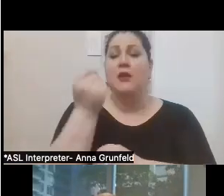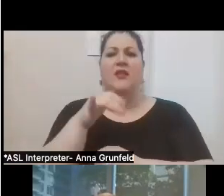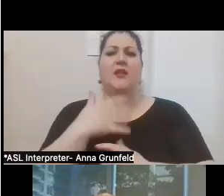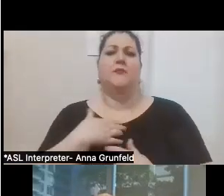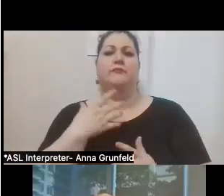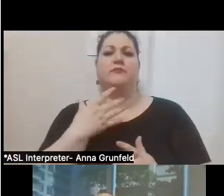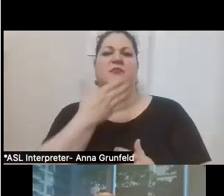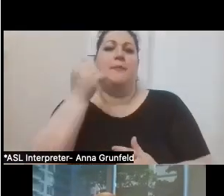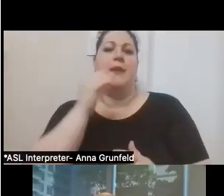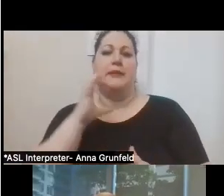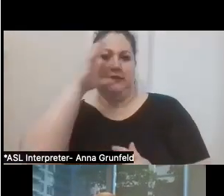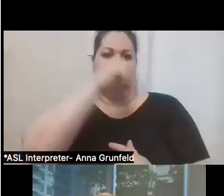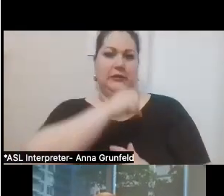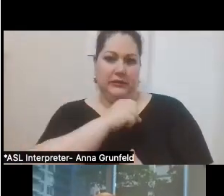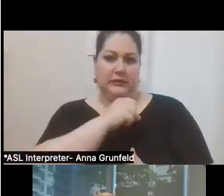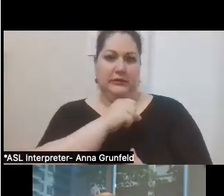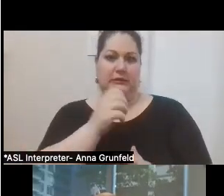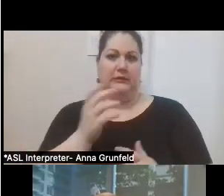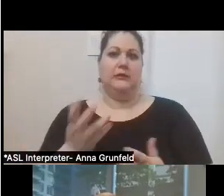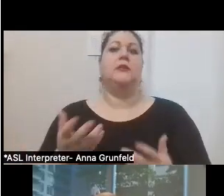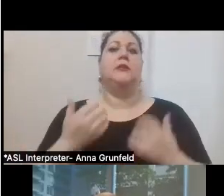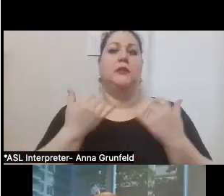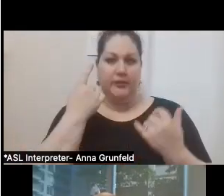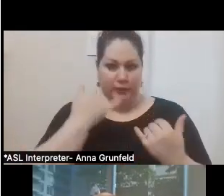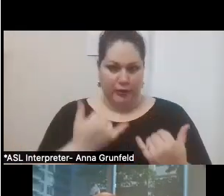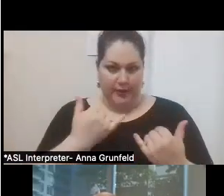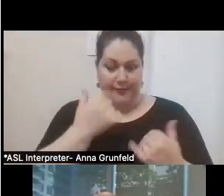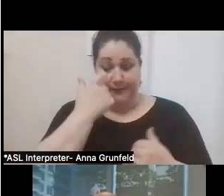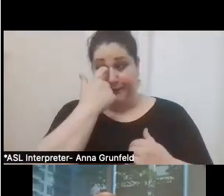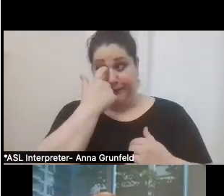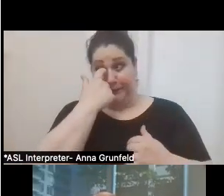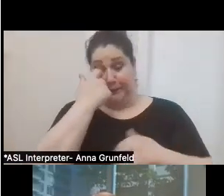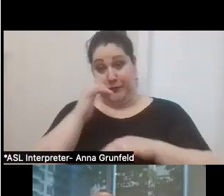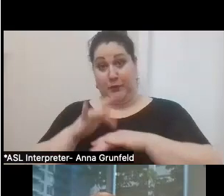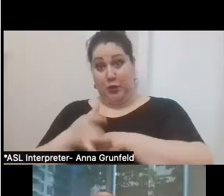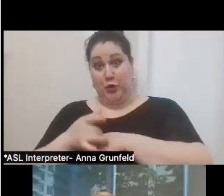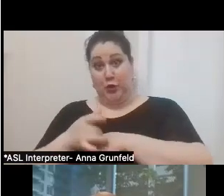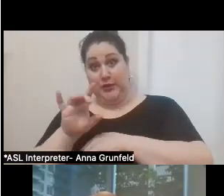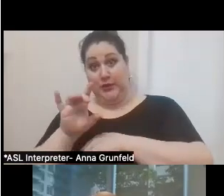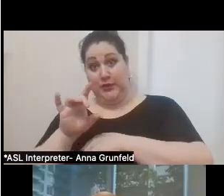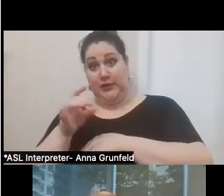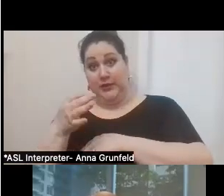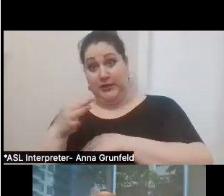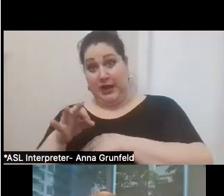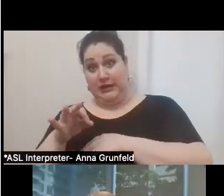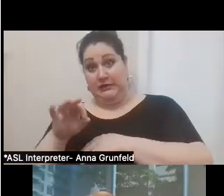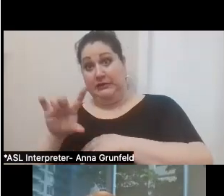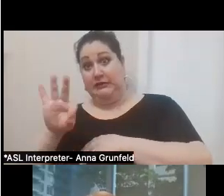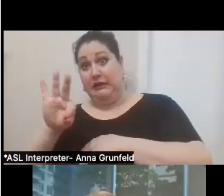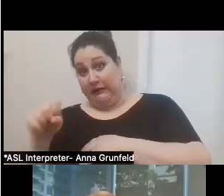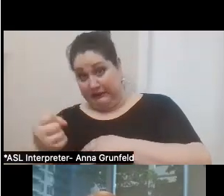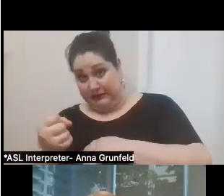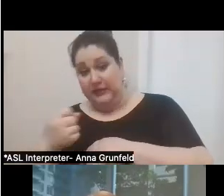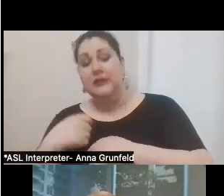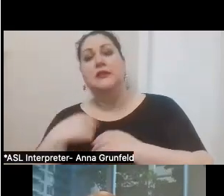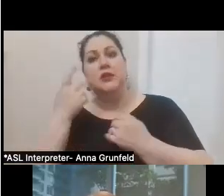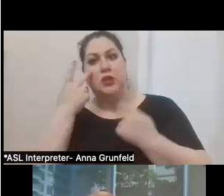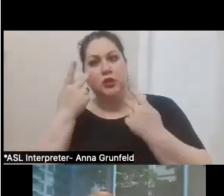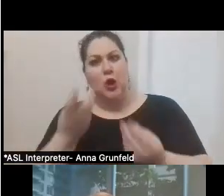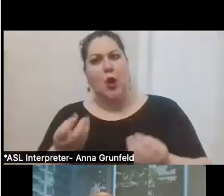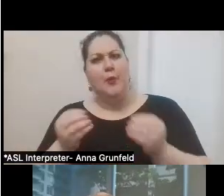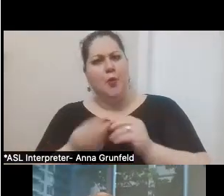Since the early 1990s, we saw increasing numbers of diagnoses, primarily in children and youth,